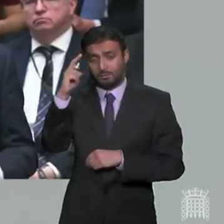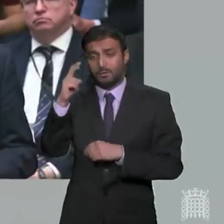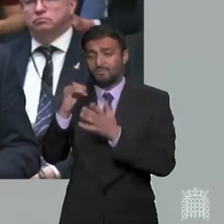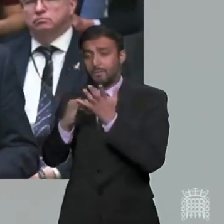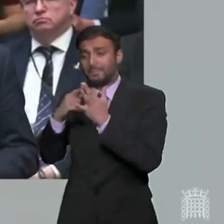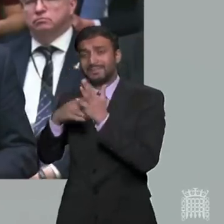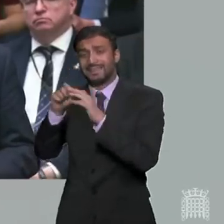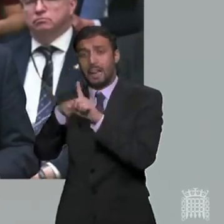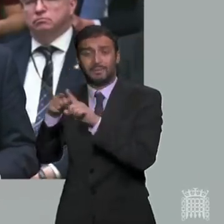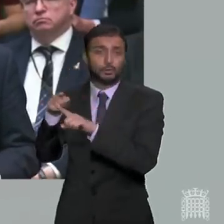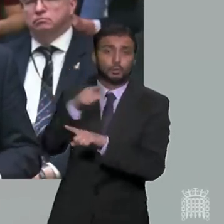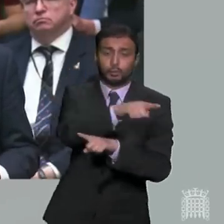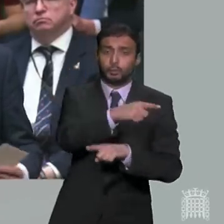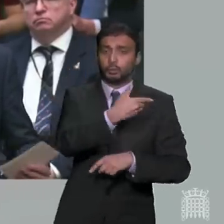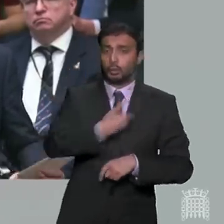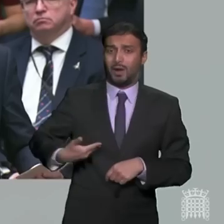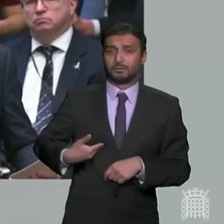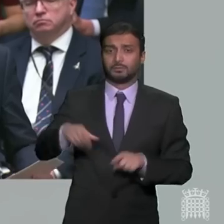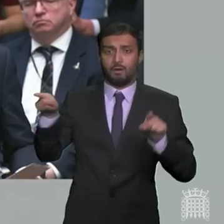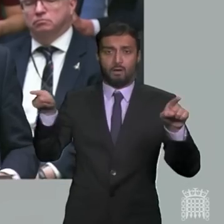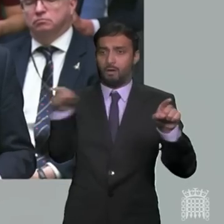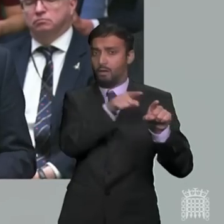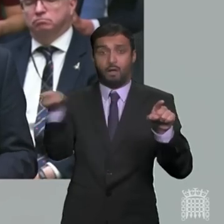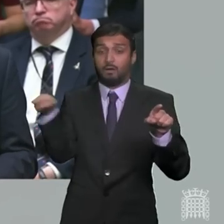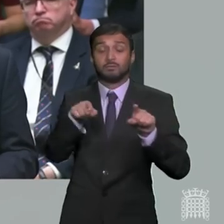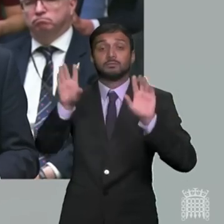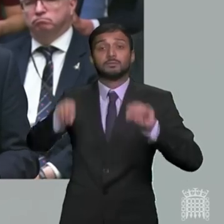College students had to find alternative transport at very short notice.